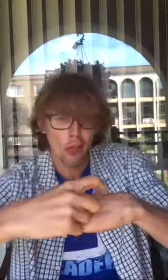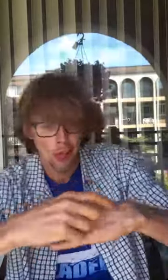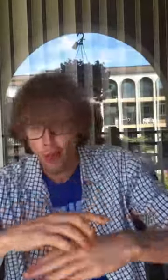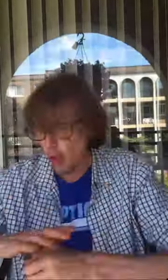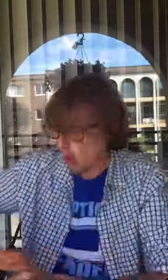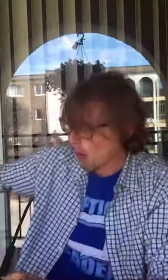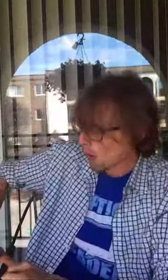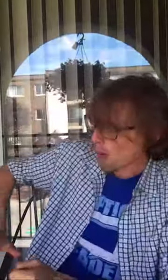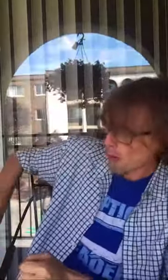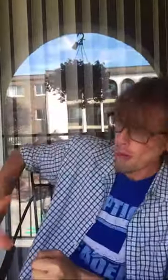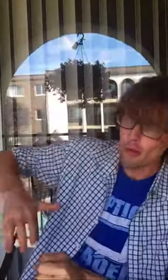Oh, oh, oh! That's enough...